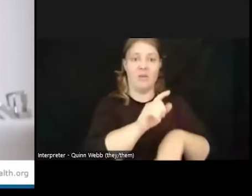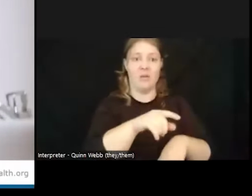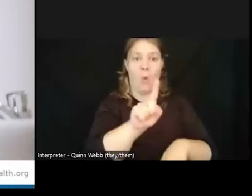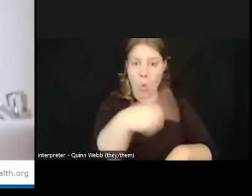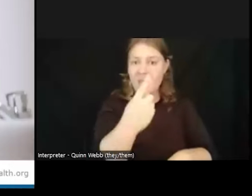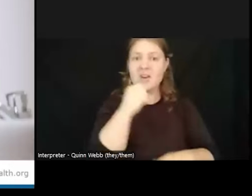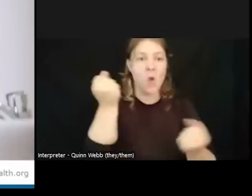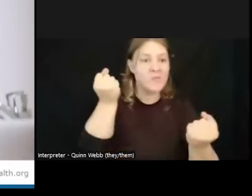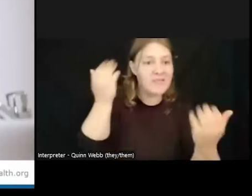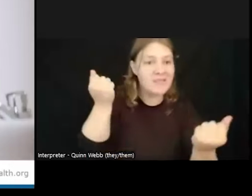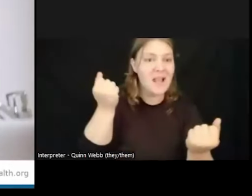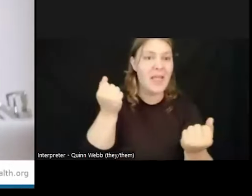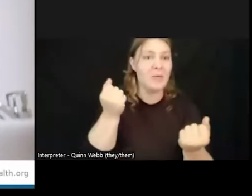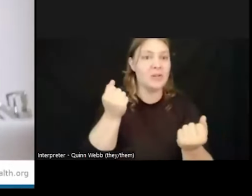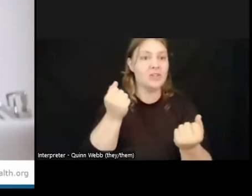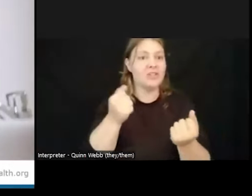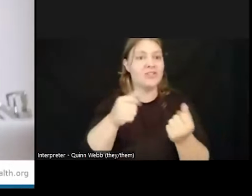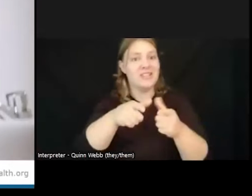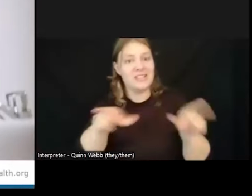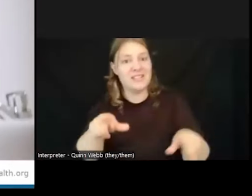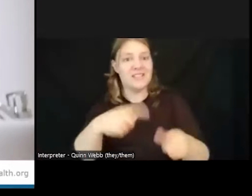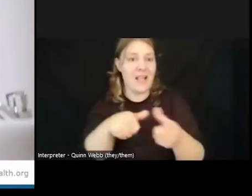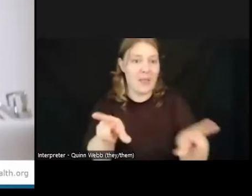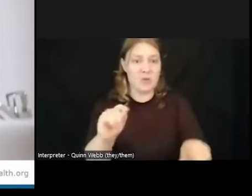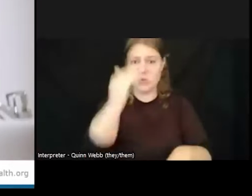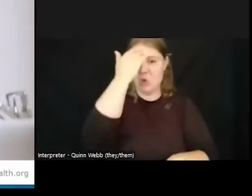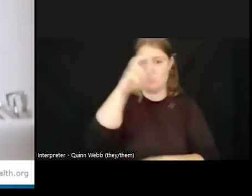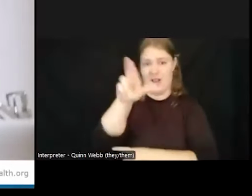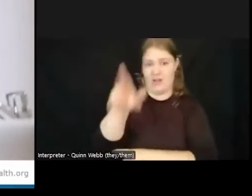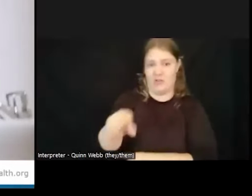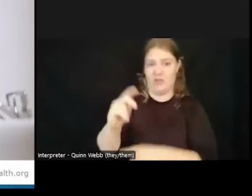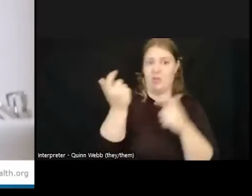you know for those individuals and we know that Rochester has a large population of death and